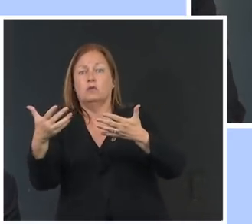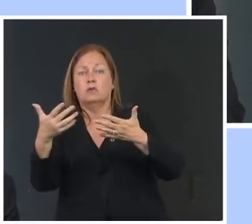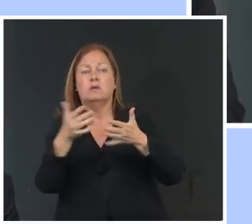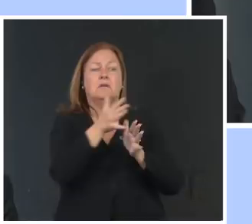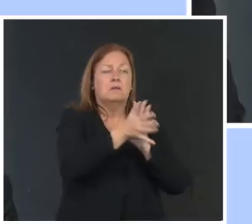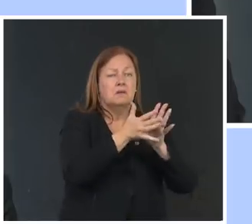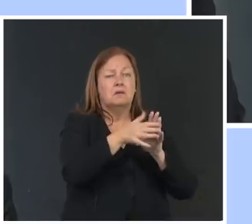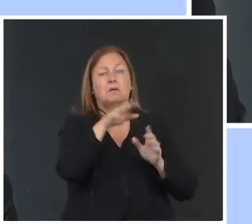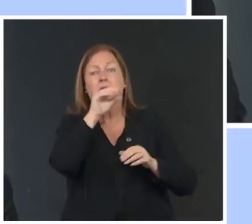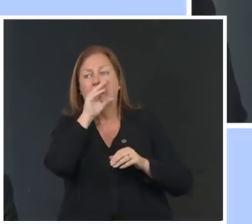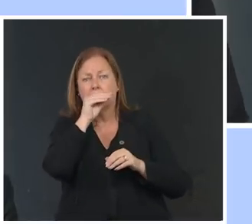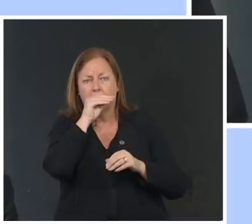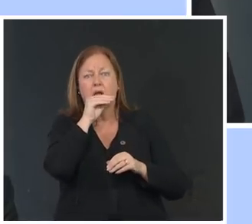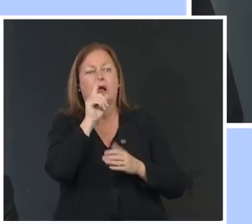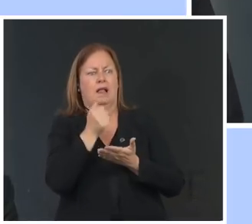So